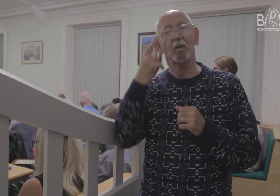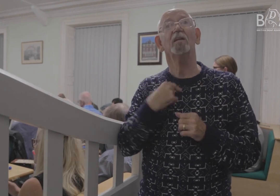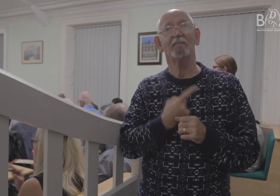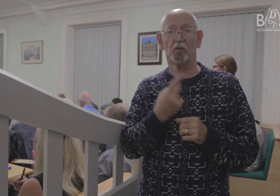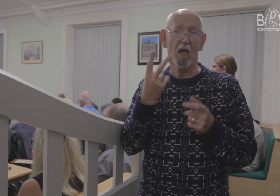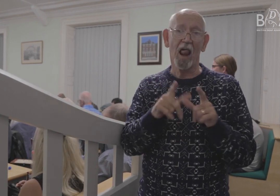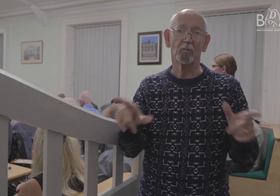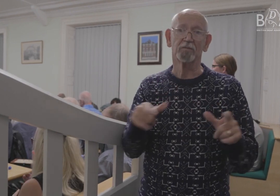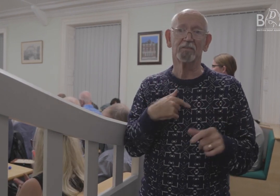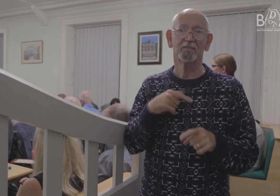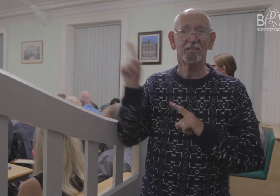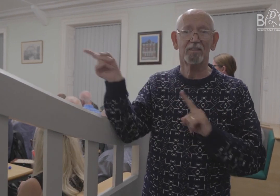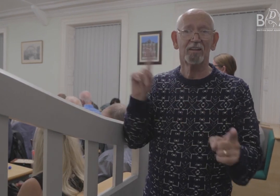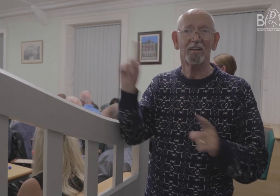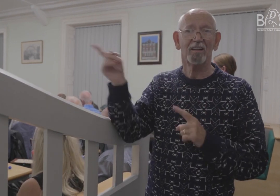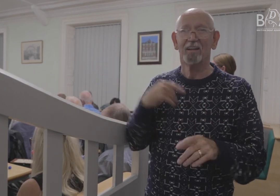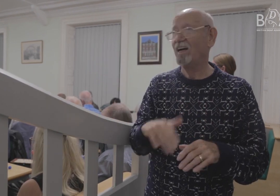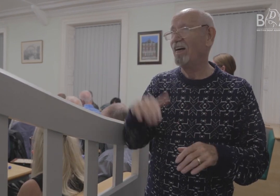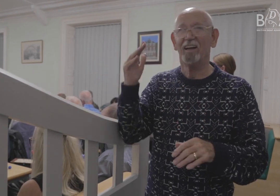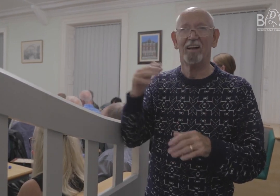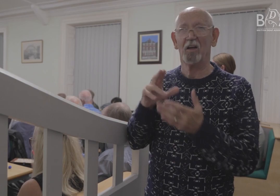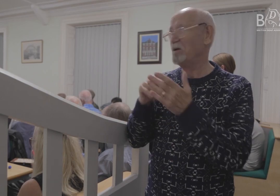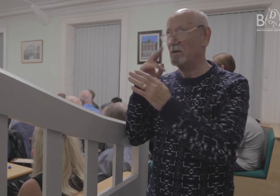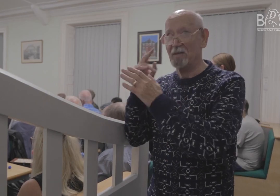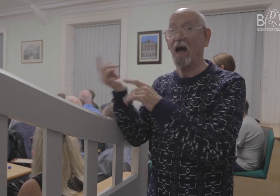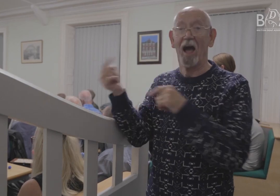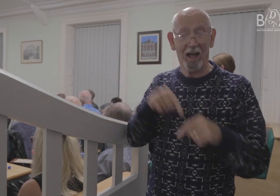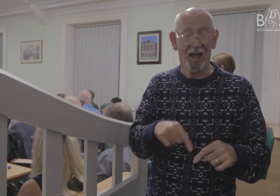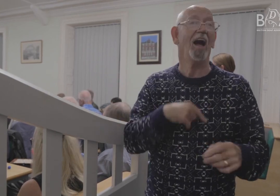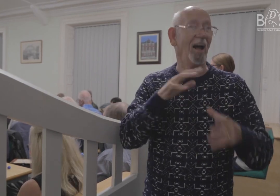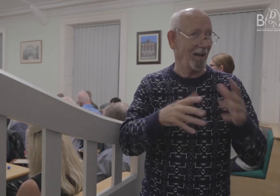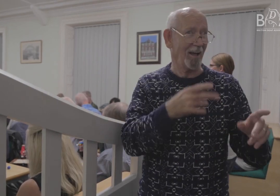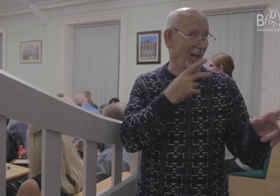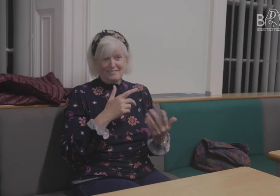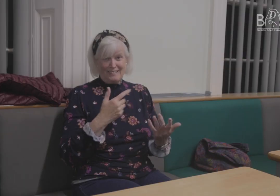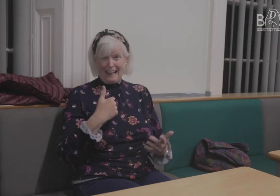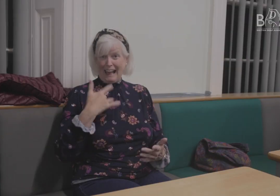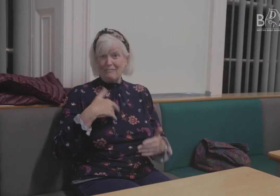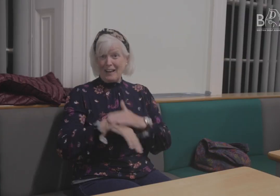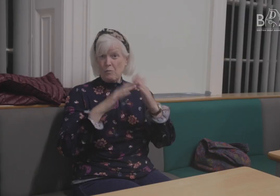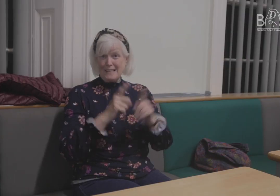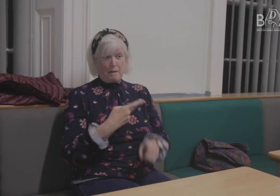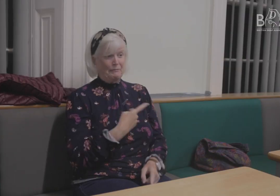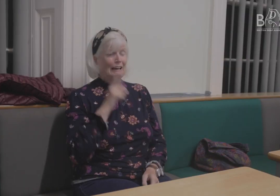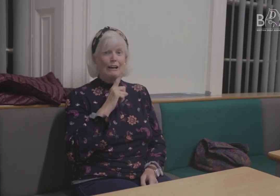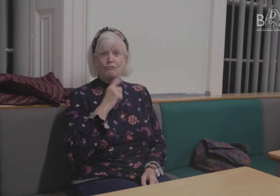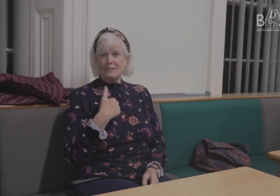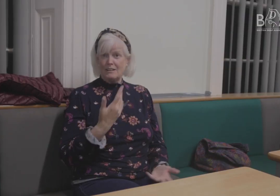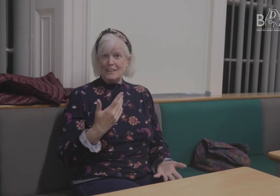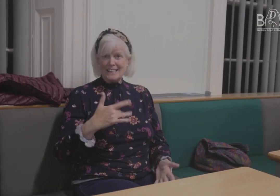In that sense, I suppose I grew up with two languages. I would sign one way at home with my family and differently when at school. Deaf people and hearing people live in the same world